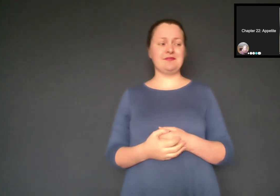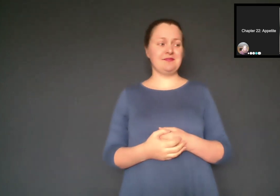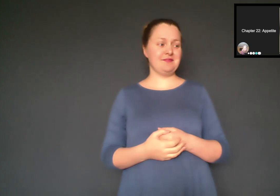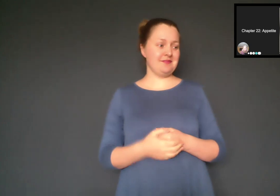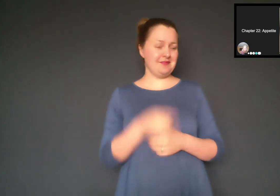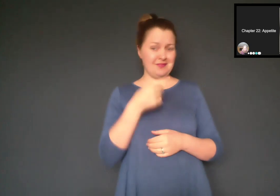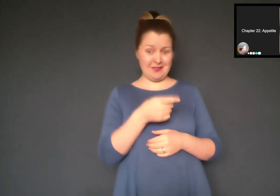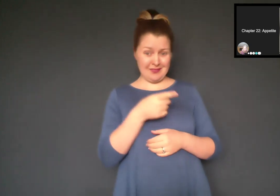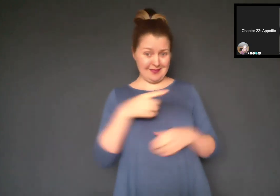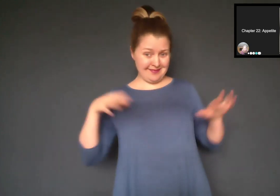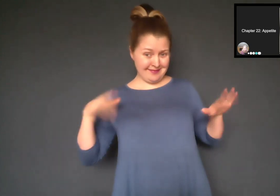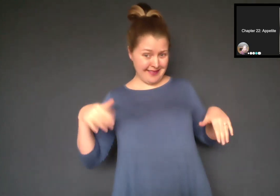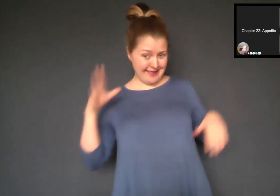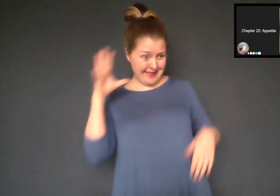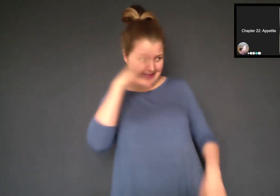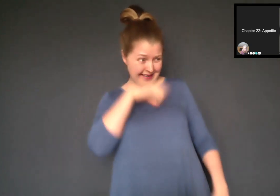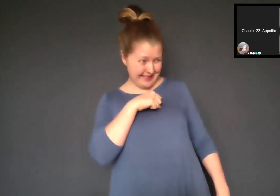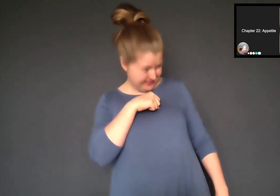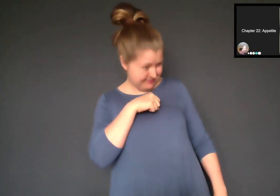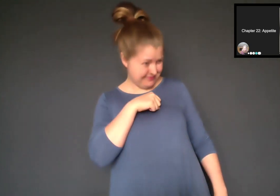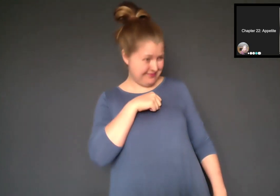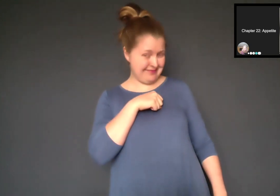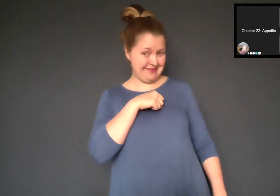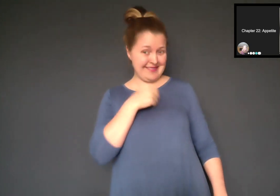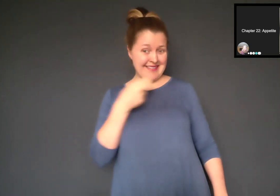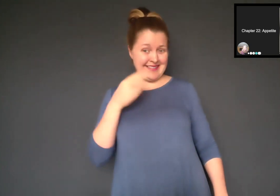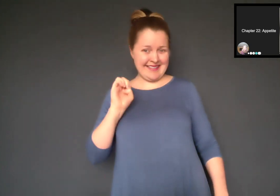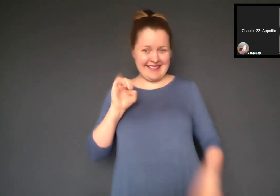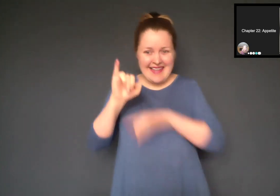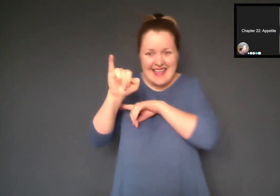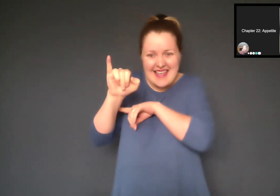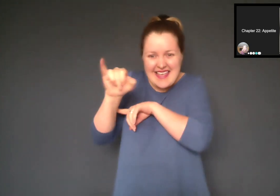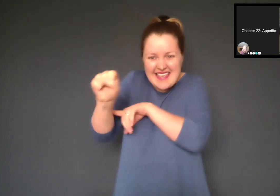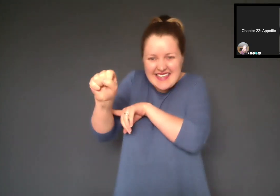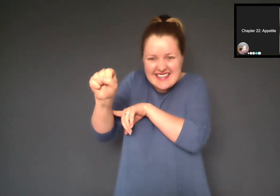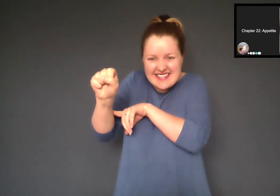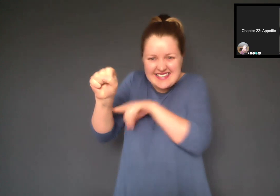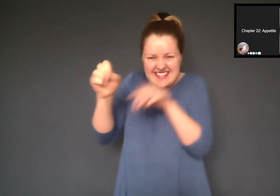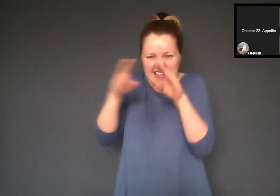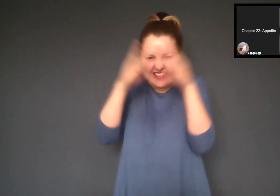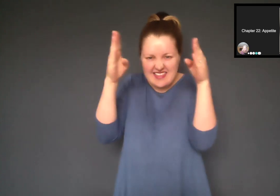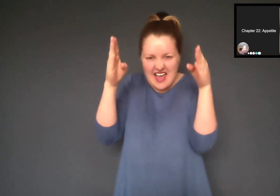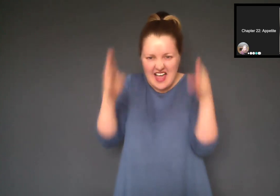have you guessed rictus replied he is the house